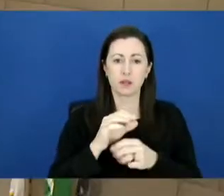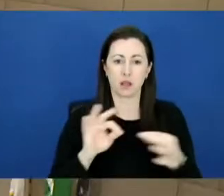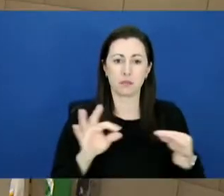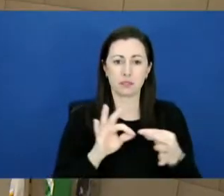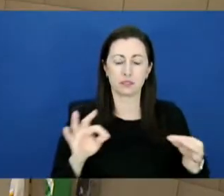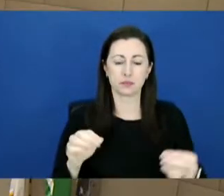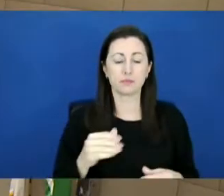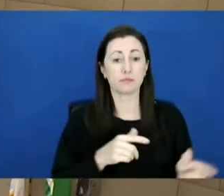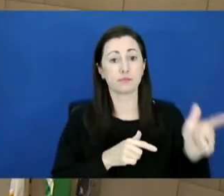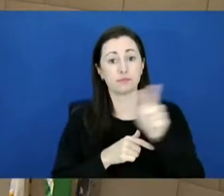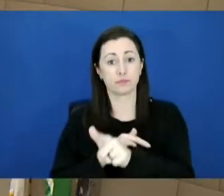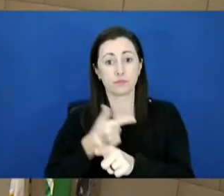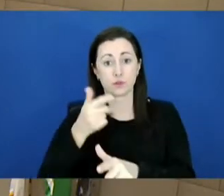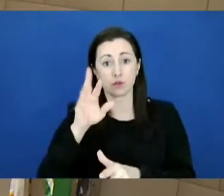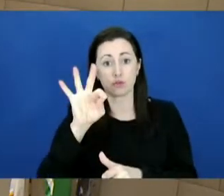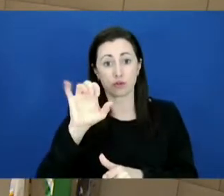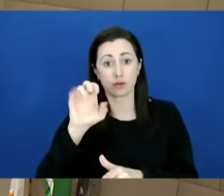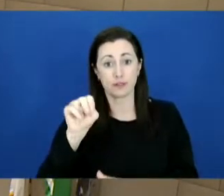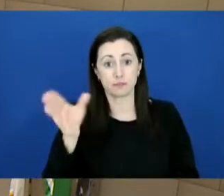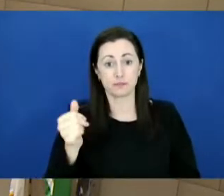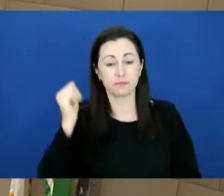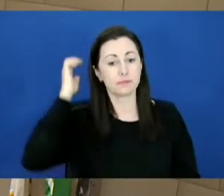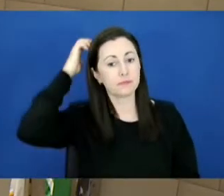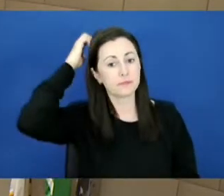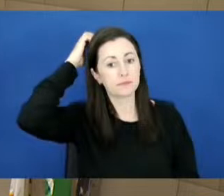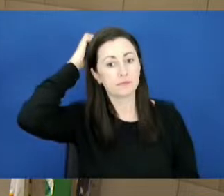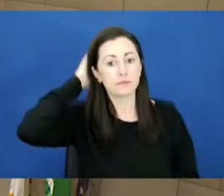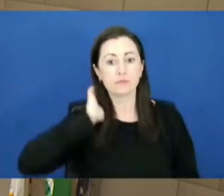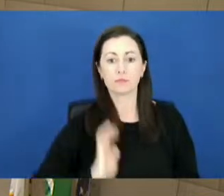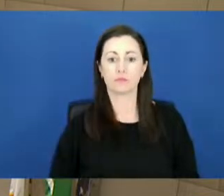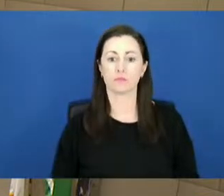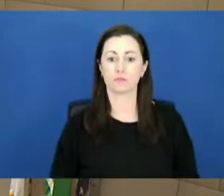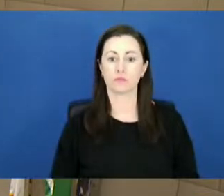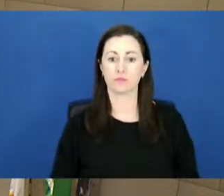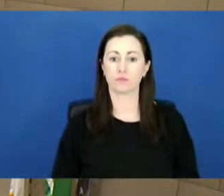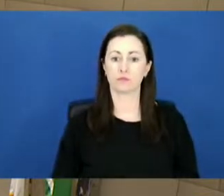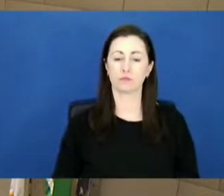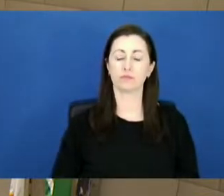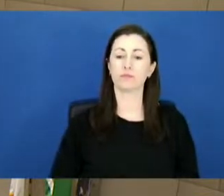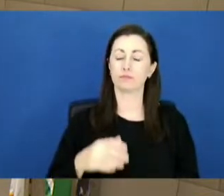MOUNTAIN ISLAND AND LAKE WYLIE,